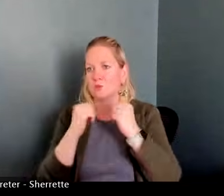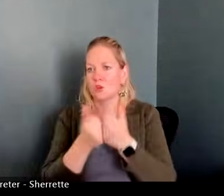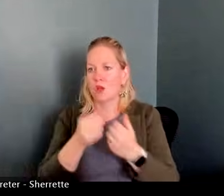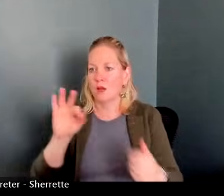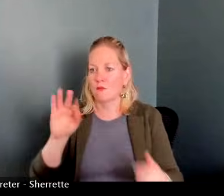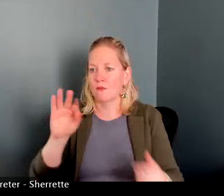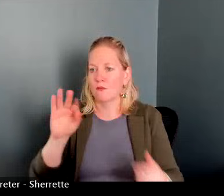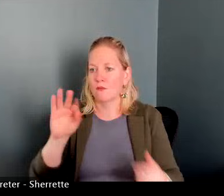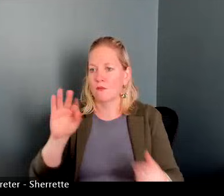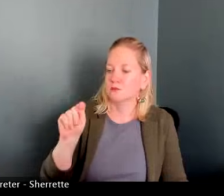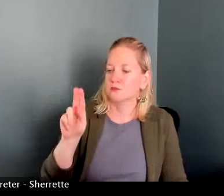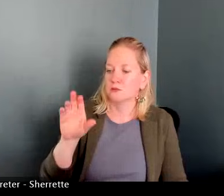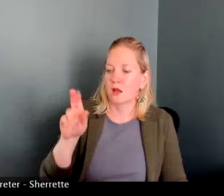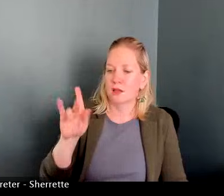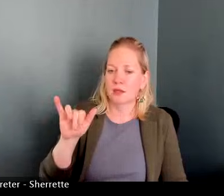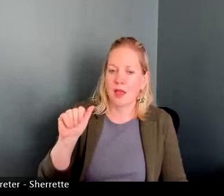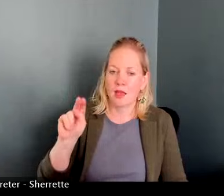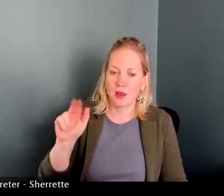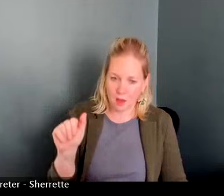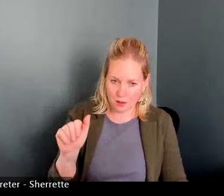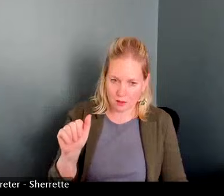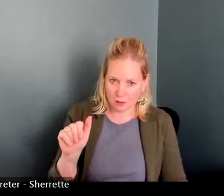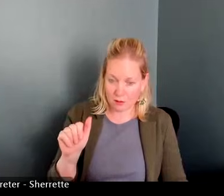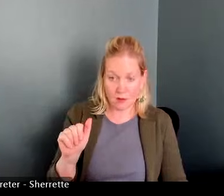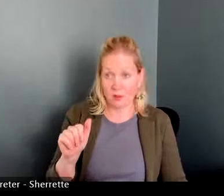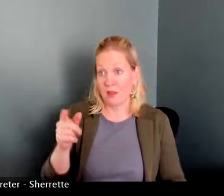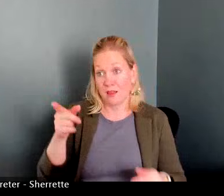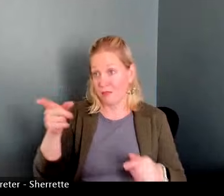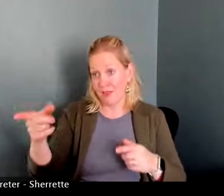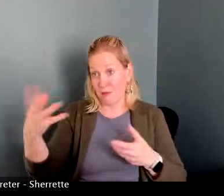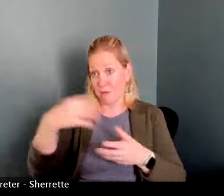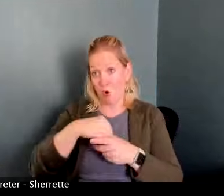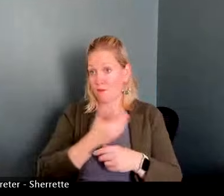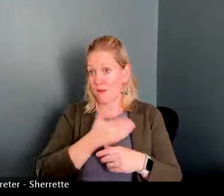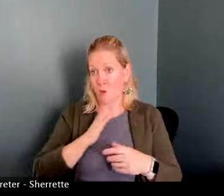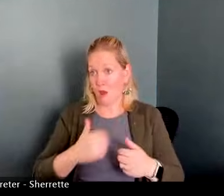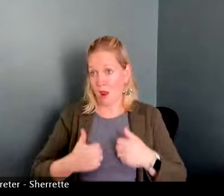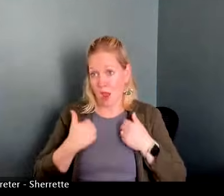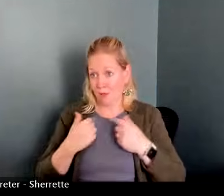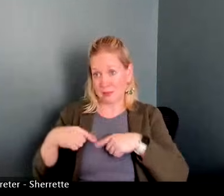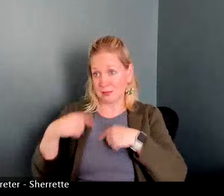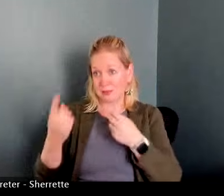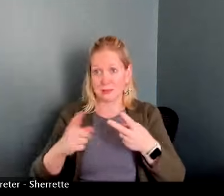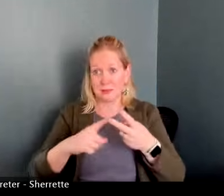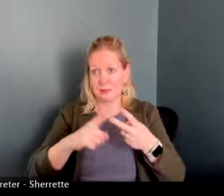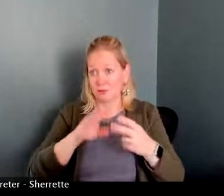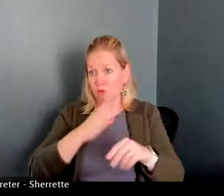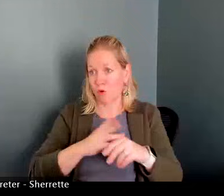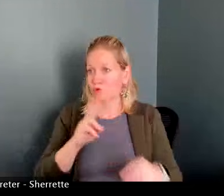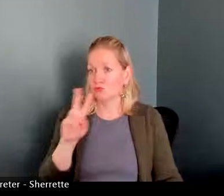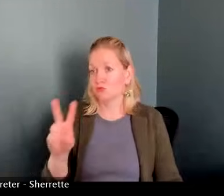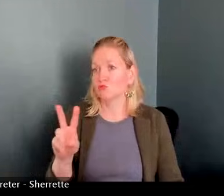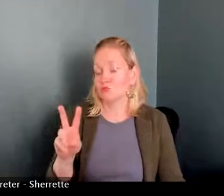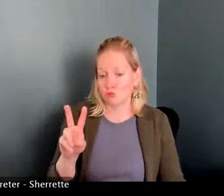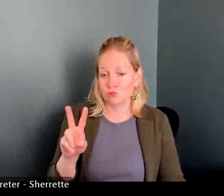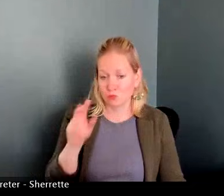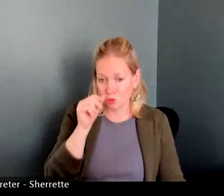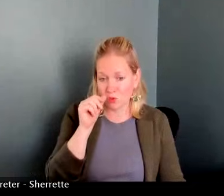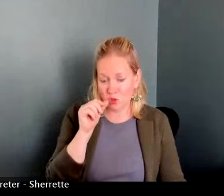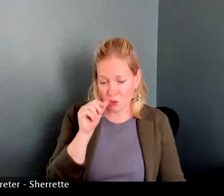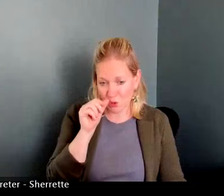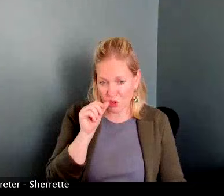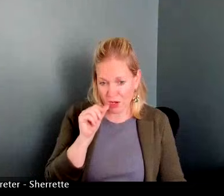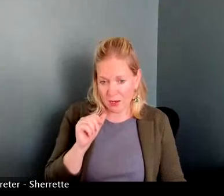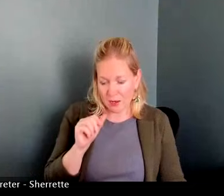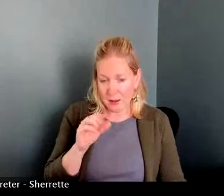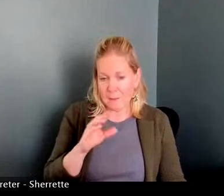I think Kali was like 2years old. And again, they've been so helpful with information,